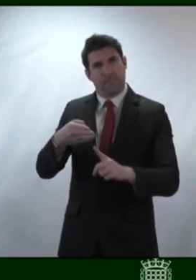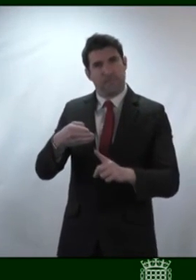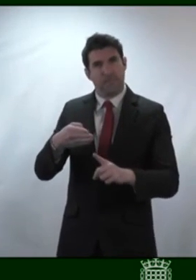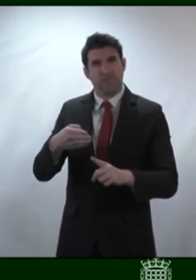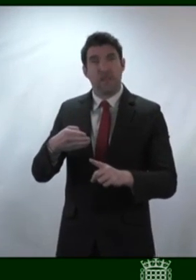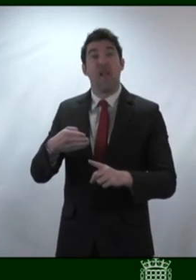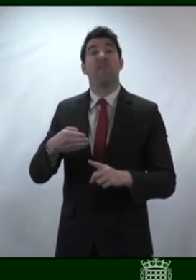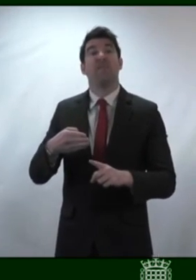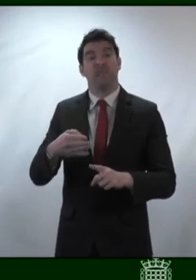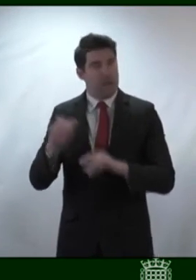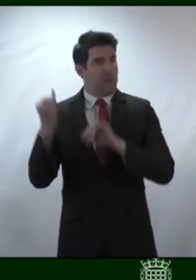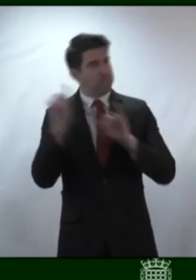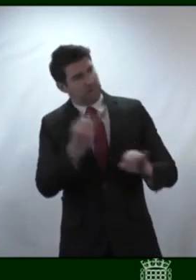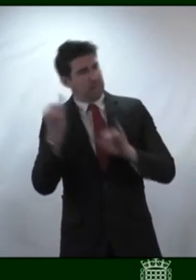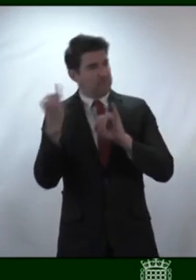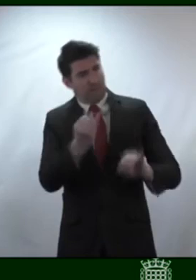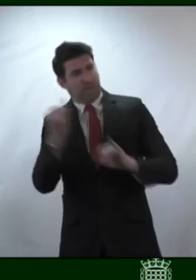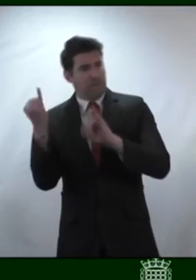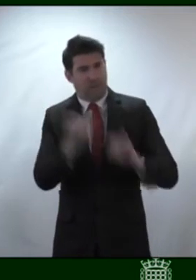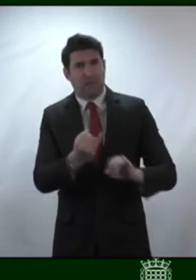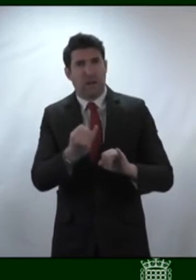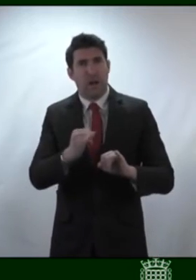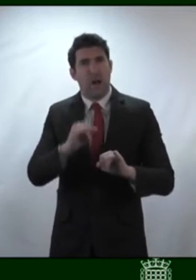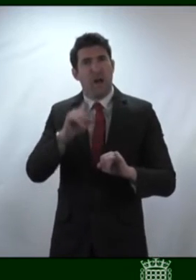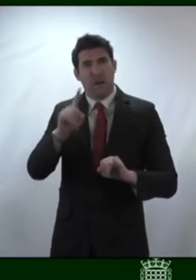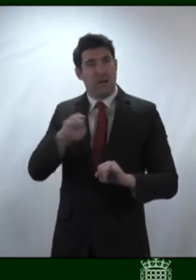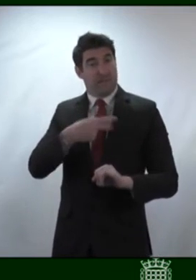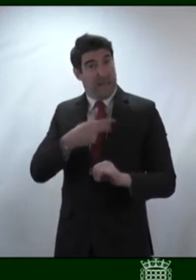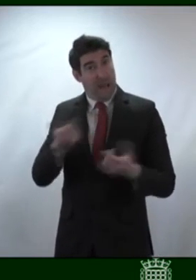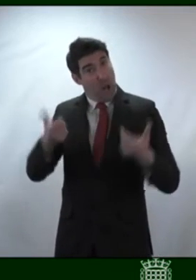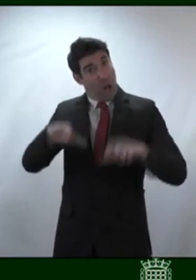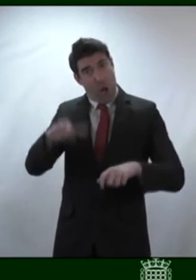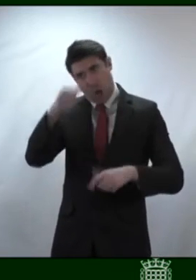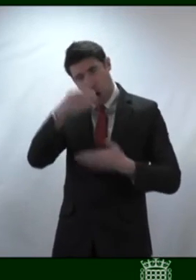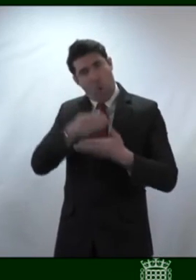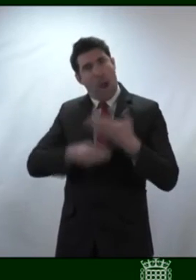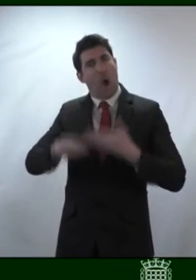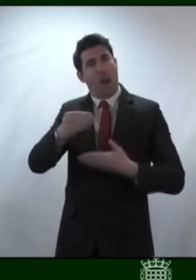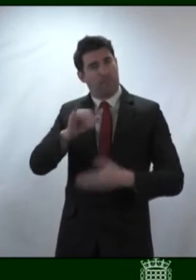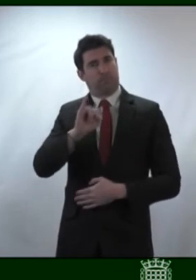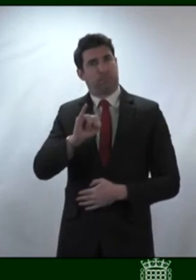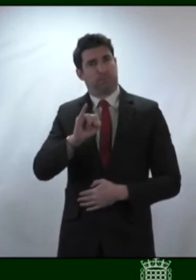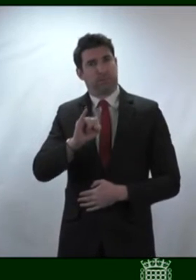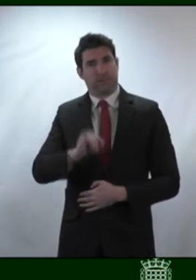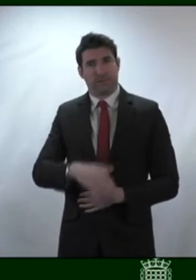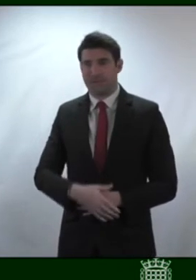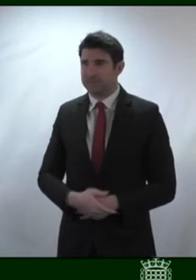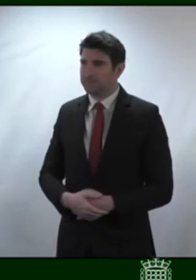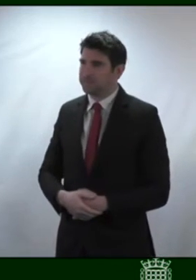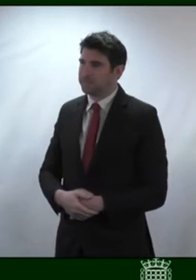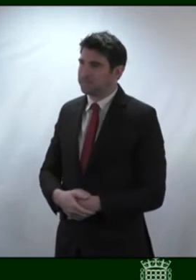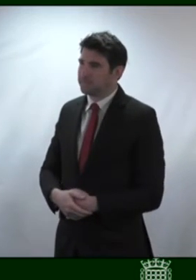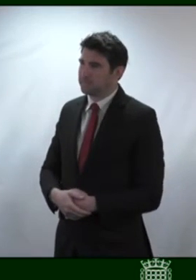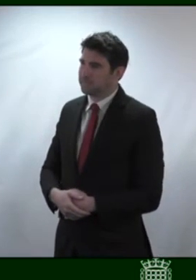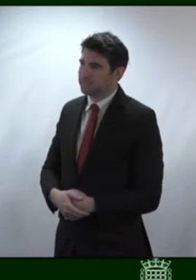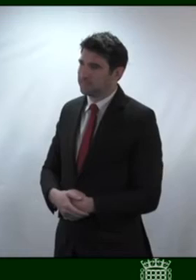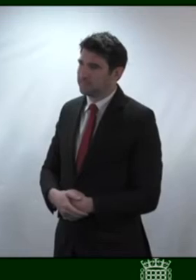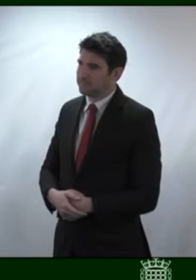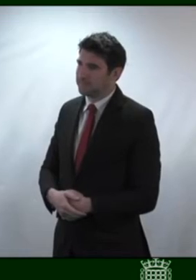the economic consequences of lockdowns. >> Keir Starmer Mr Speaker, you could script that from October and November, when the Prime Minister was